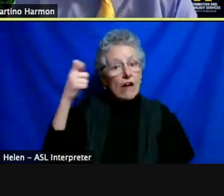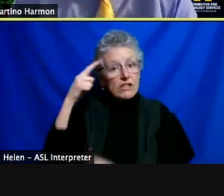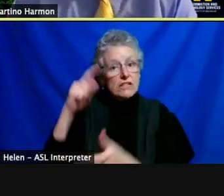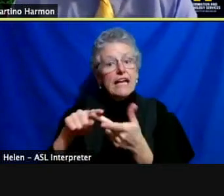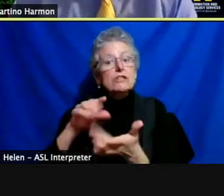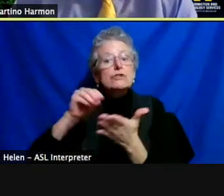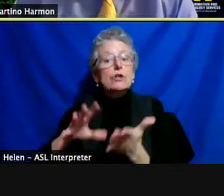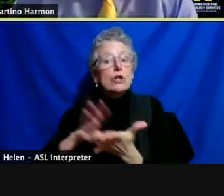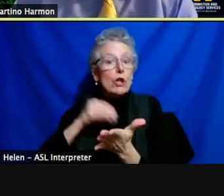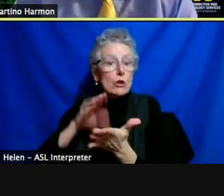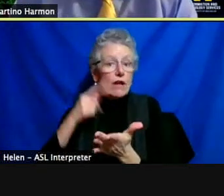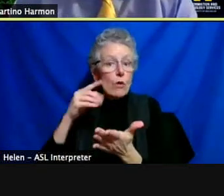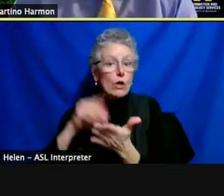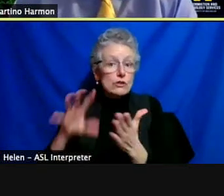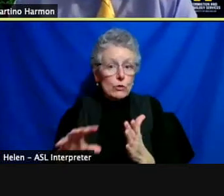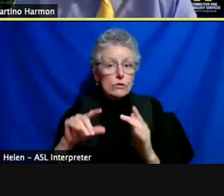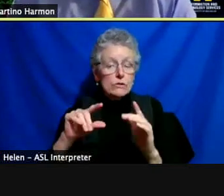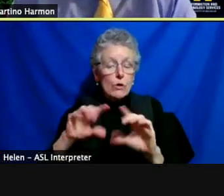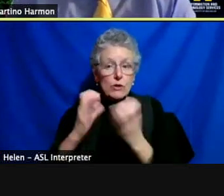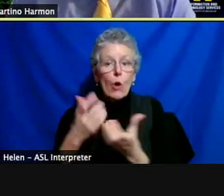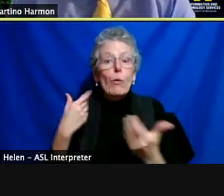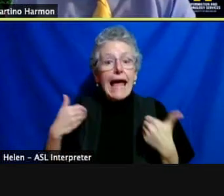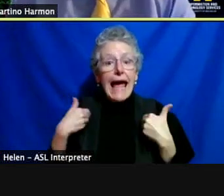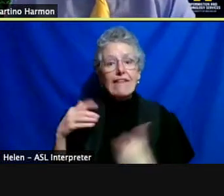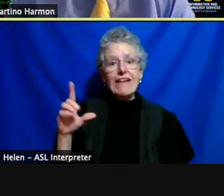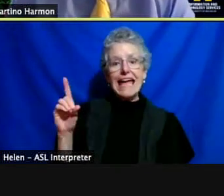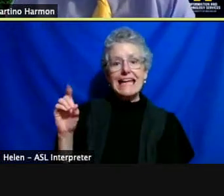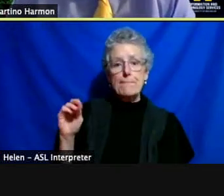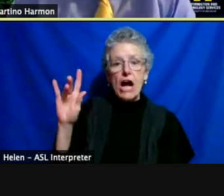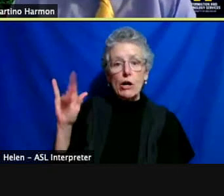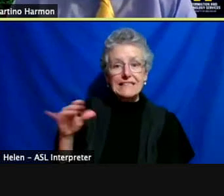We have a democracy and debate a resource site